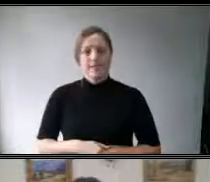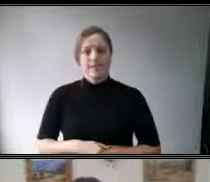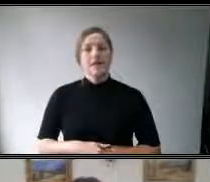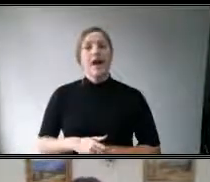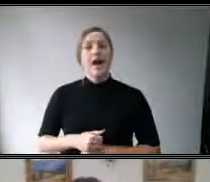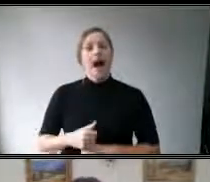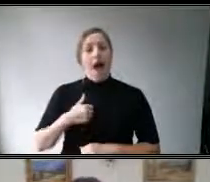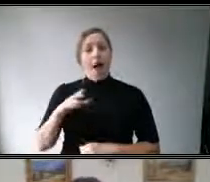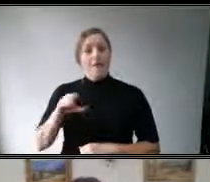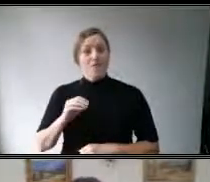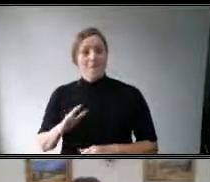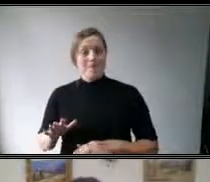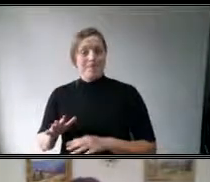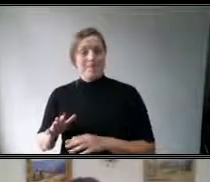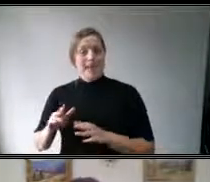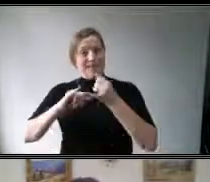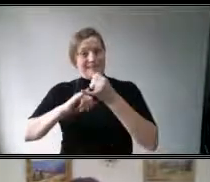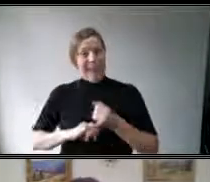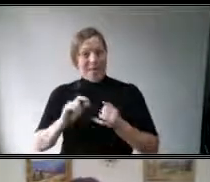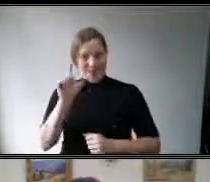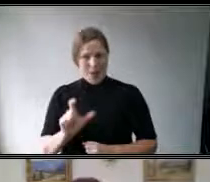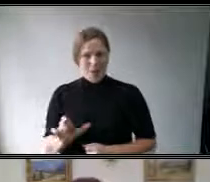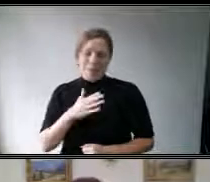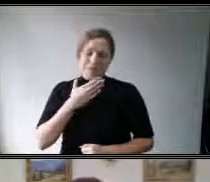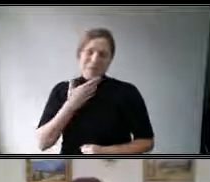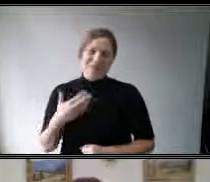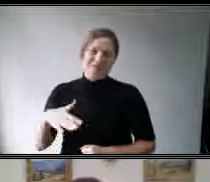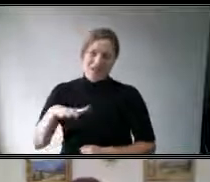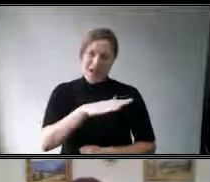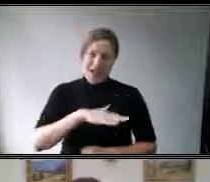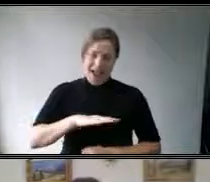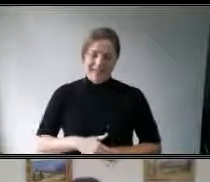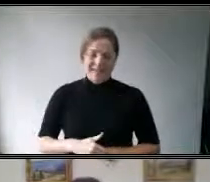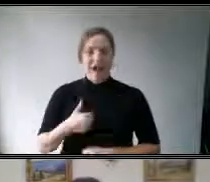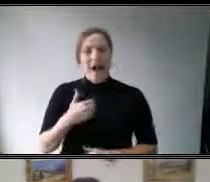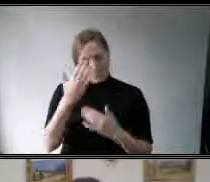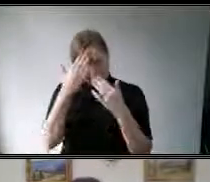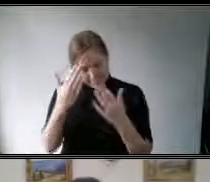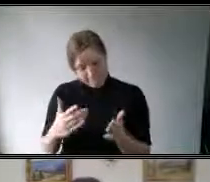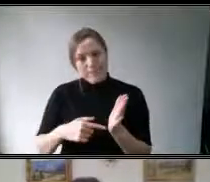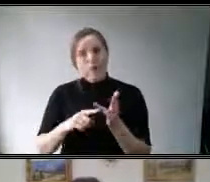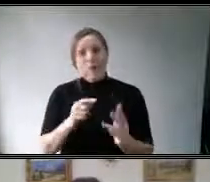coast which is beautiful beautiful land and pay my respect to elders past present and